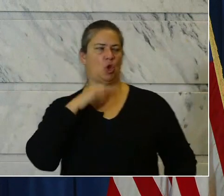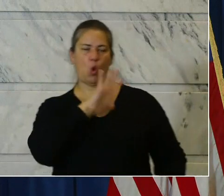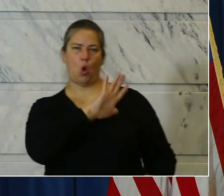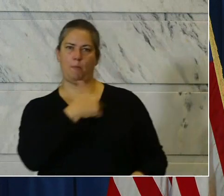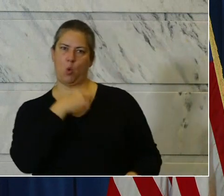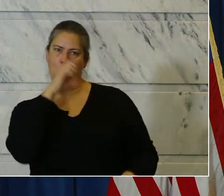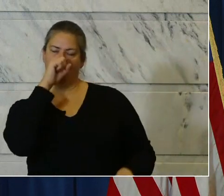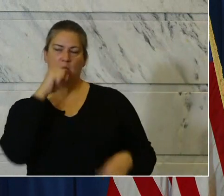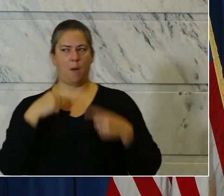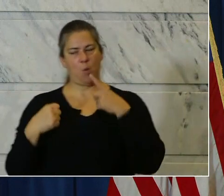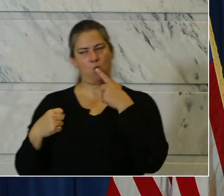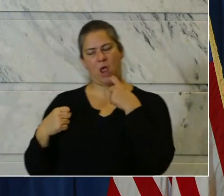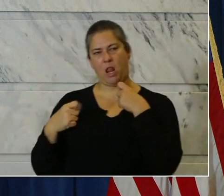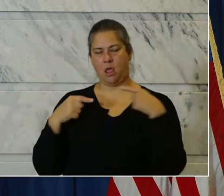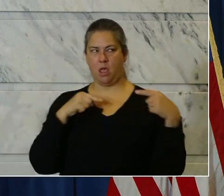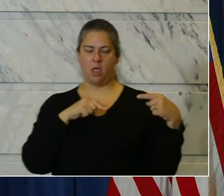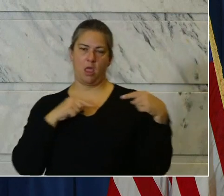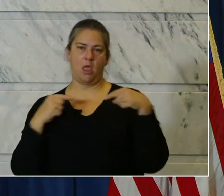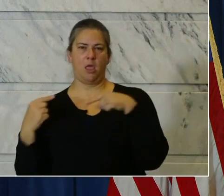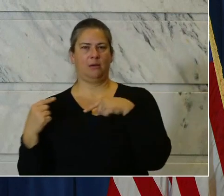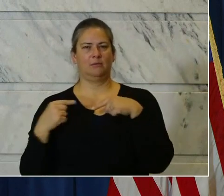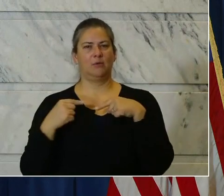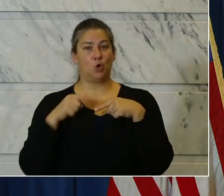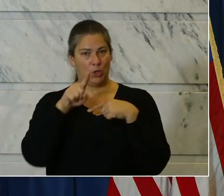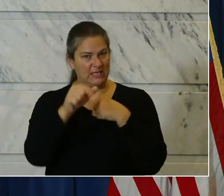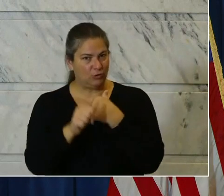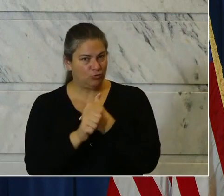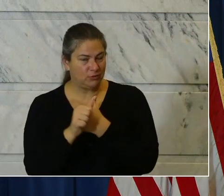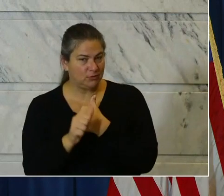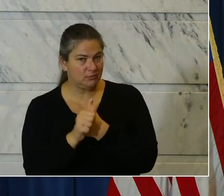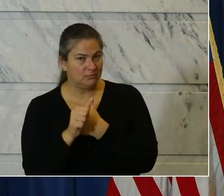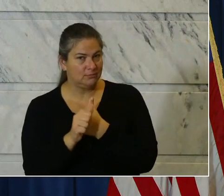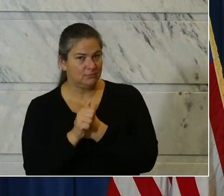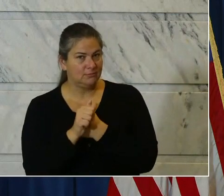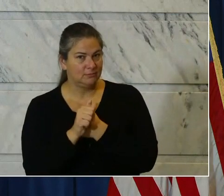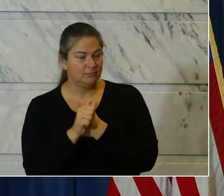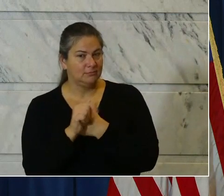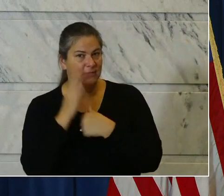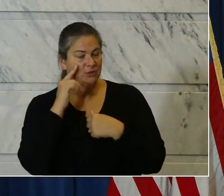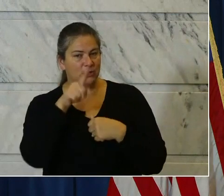HIGHEST PART OF THE WARNS. THAT DANGEROUS SITUATION. AND THEN